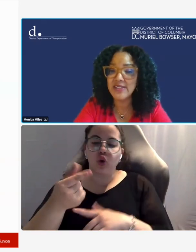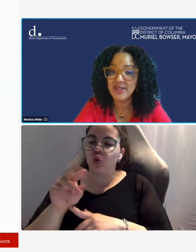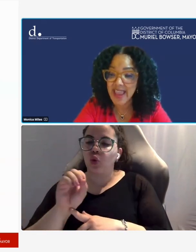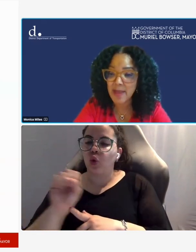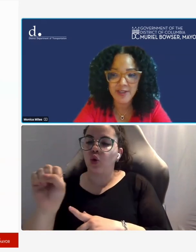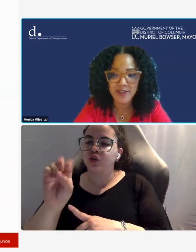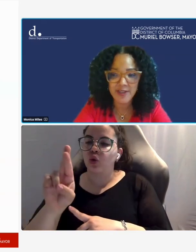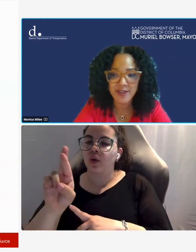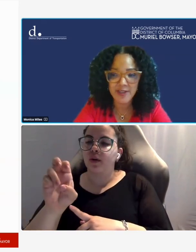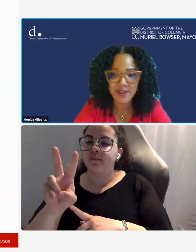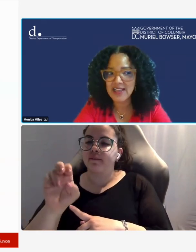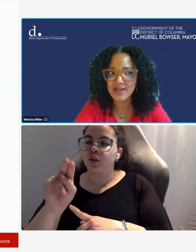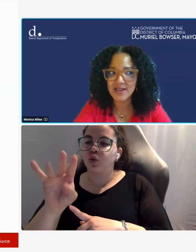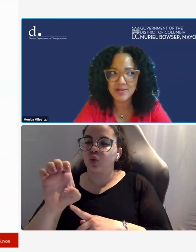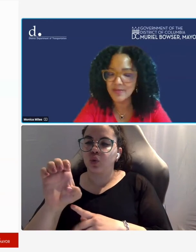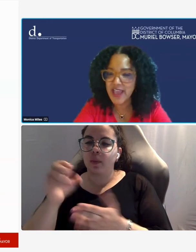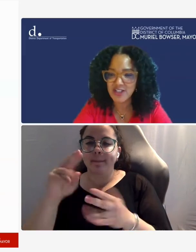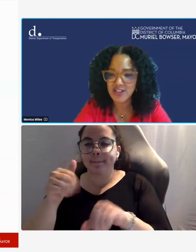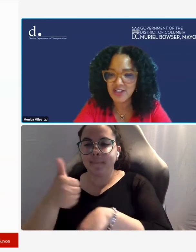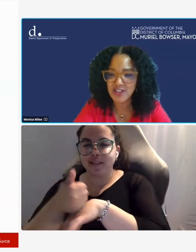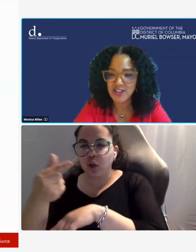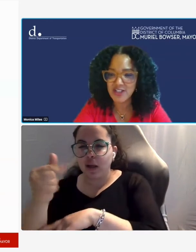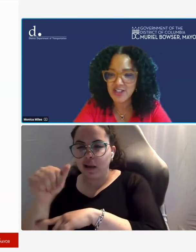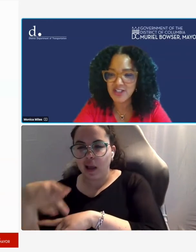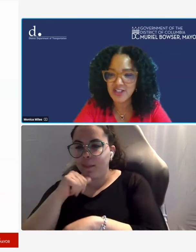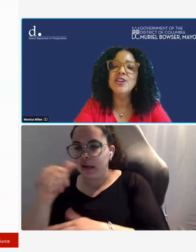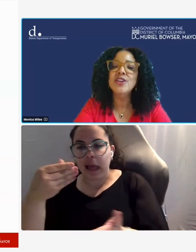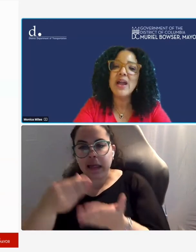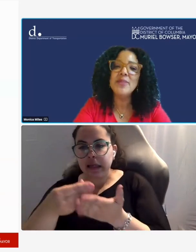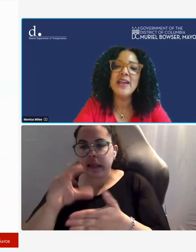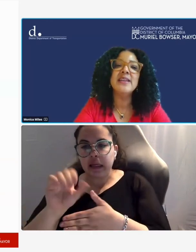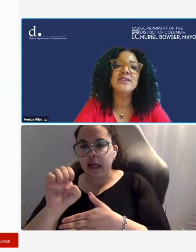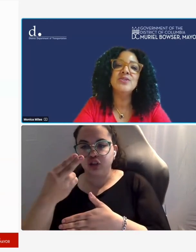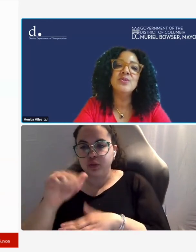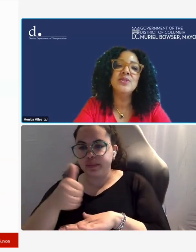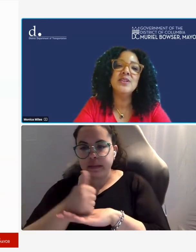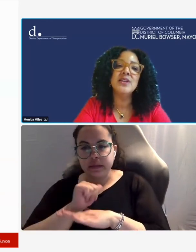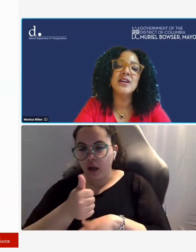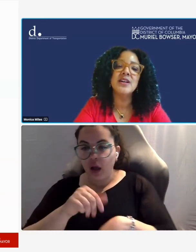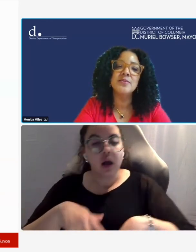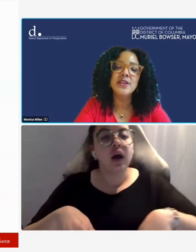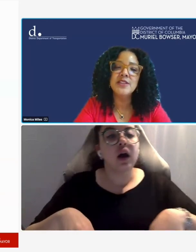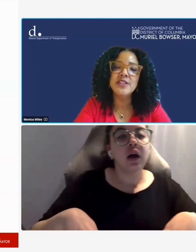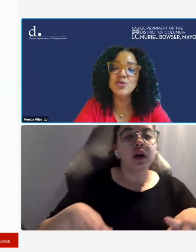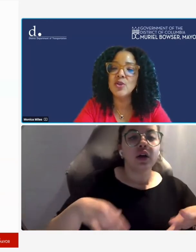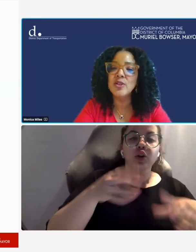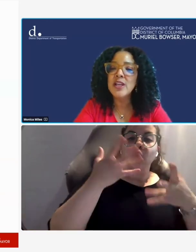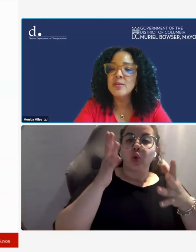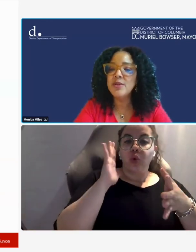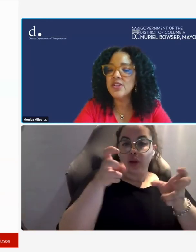gaap not not um cash basis statements you're going to drop that into the um the tool because what